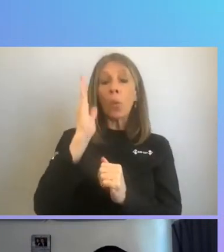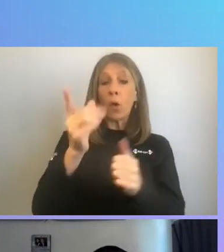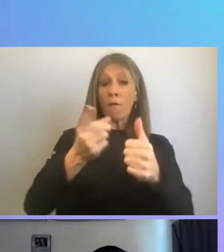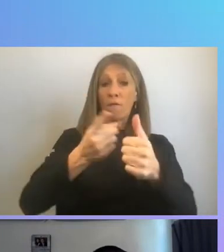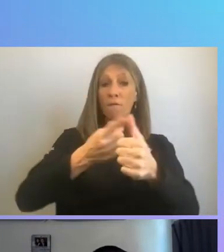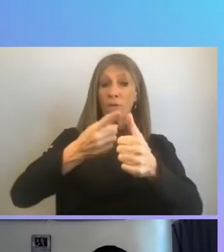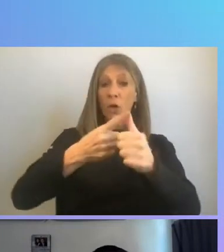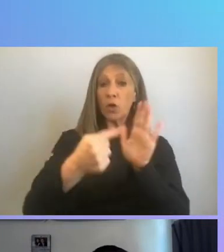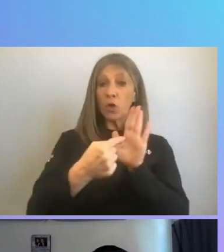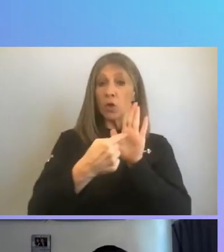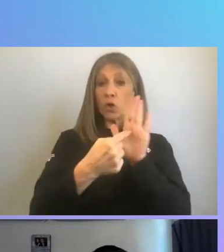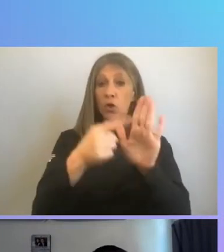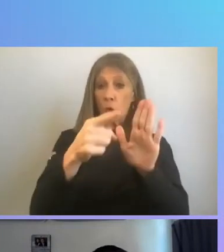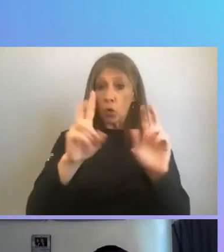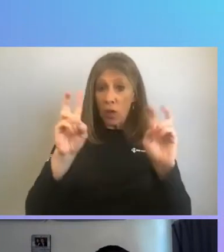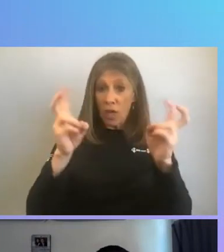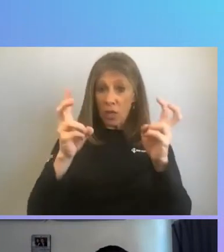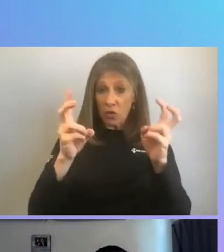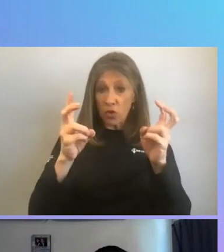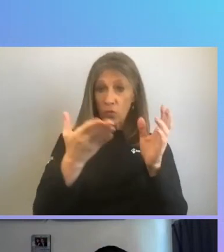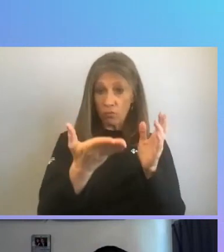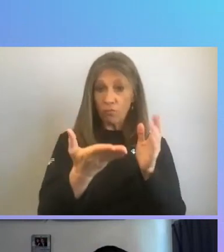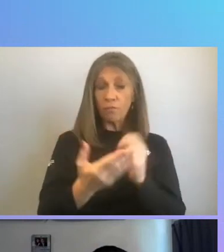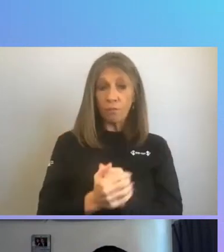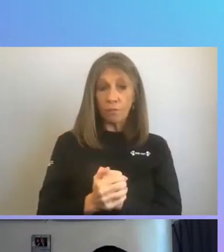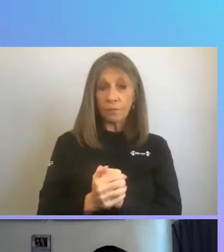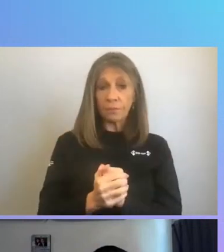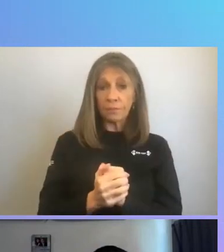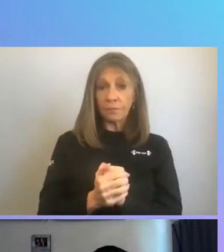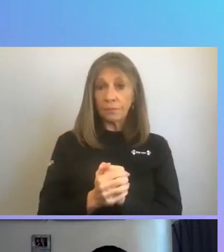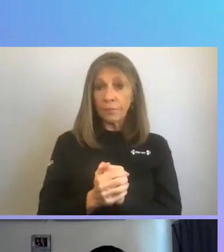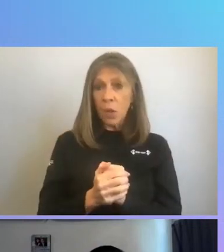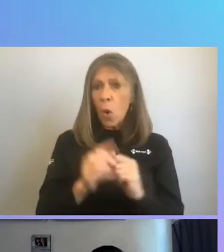first show you the issue. When do I start timing? I will tell